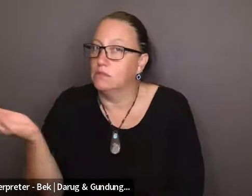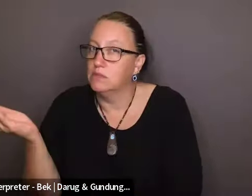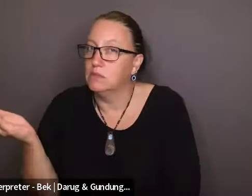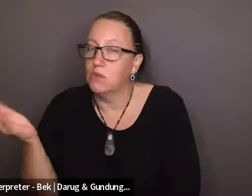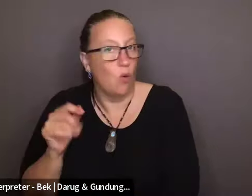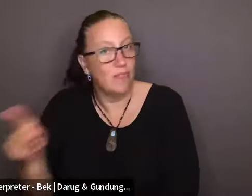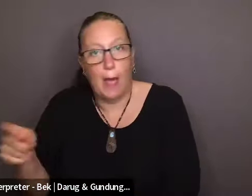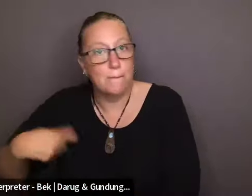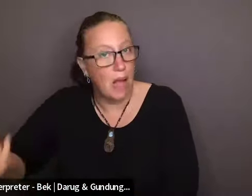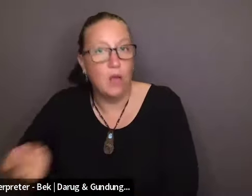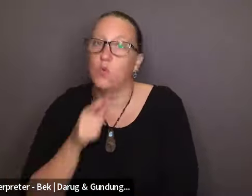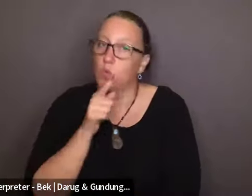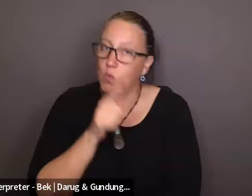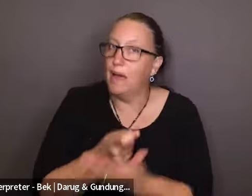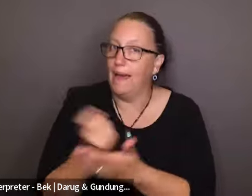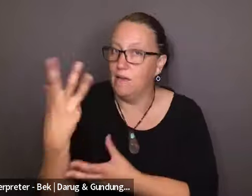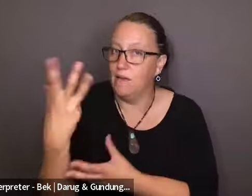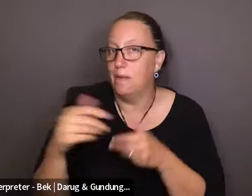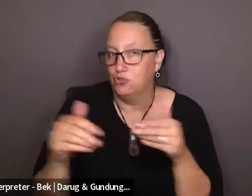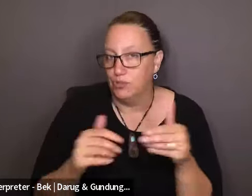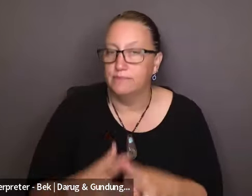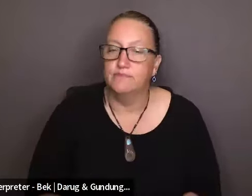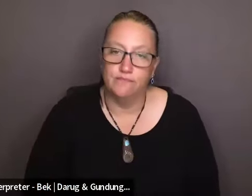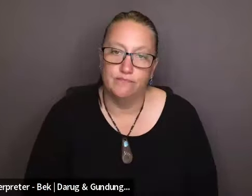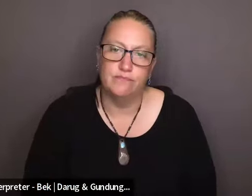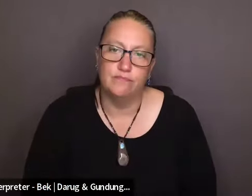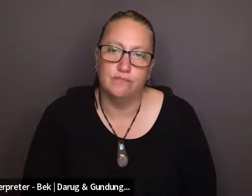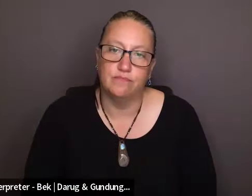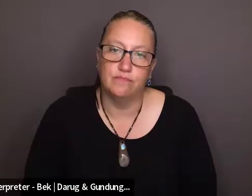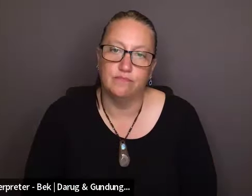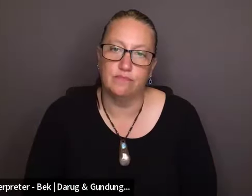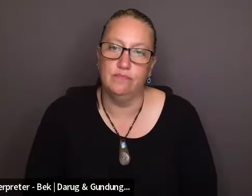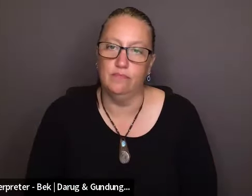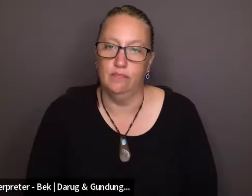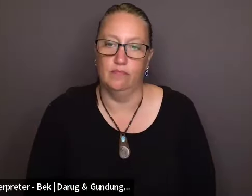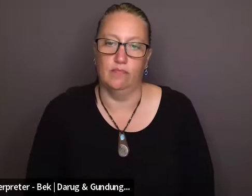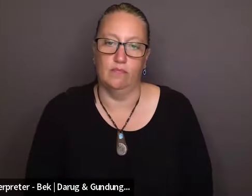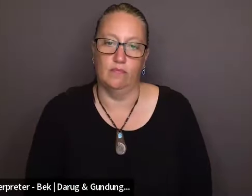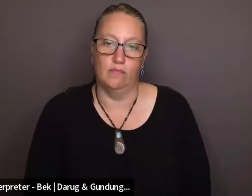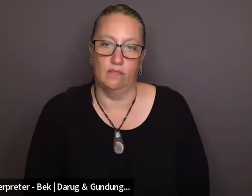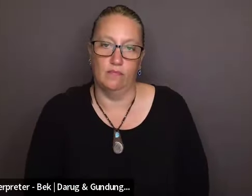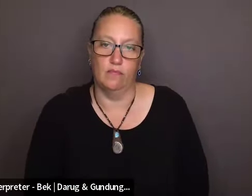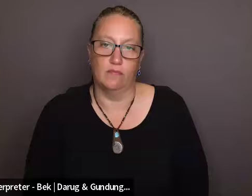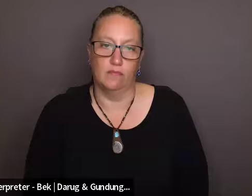support worker hours in order to participate in the community of practice, that needs to be included in your